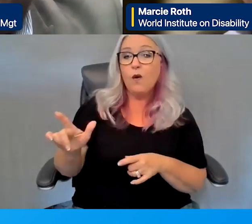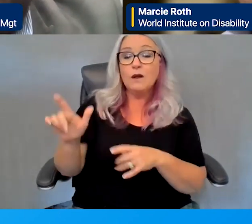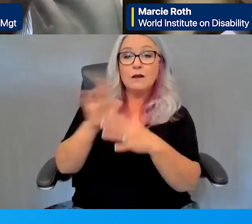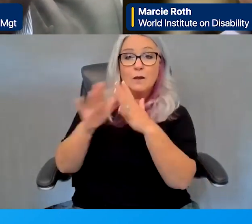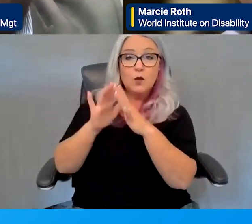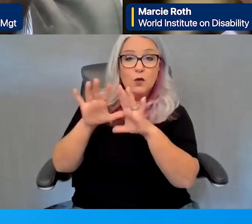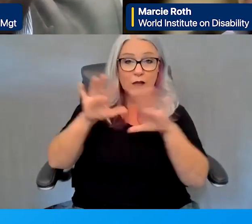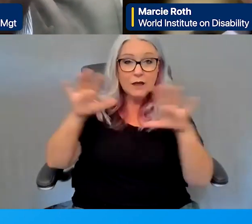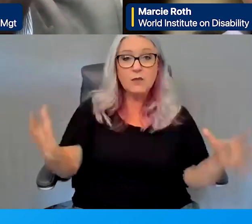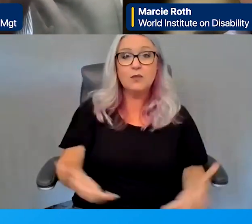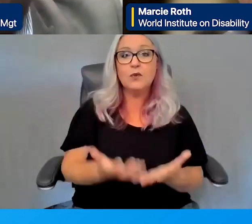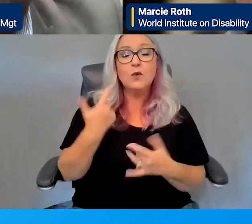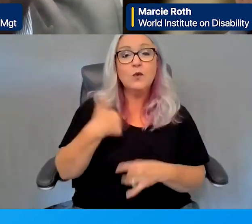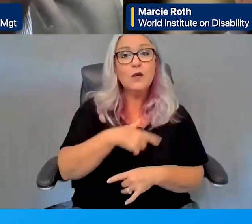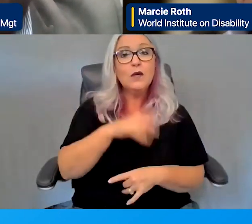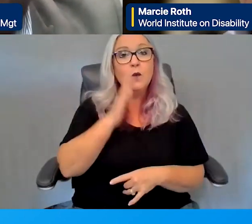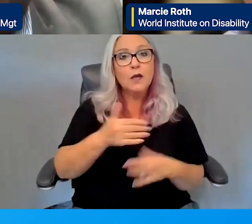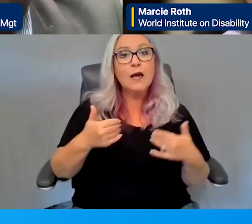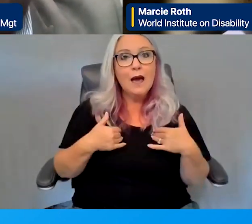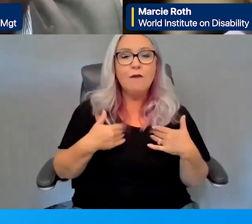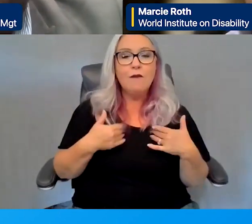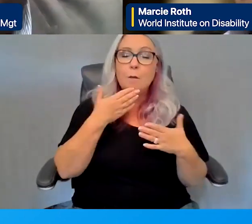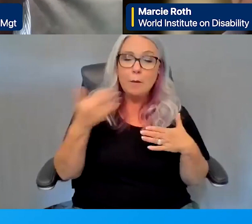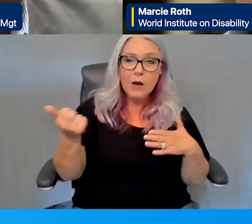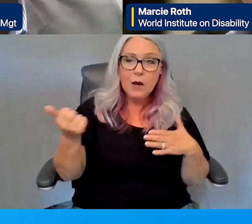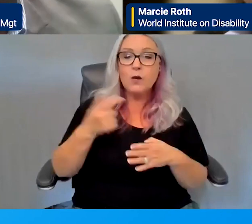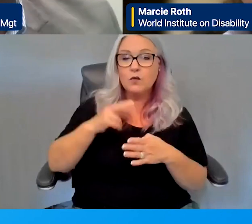have much better outcomes if we